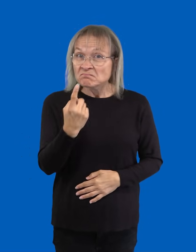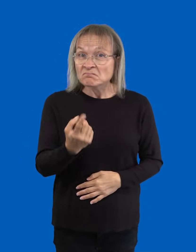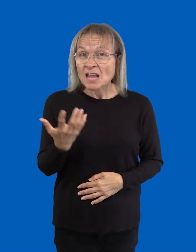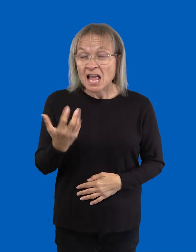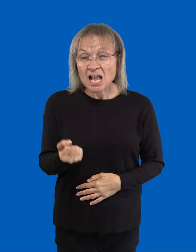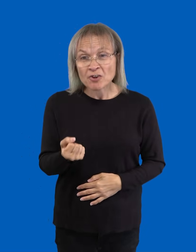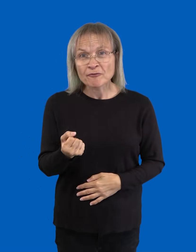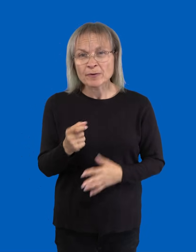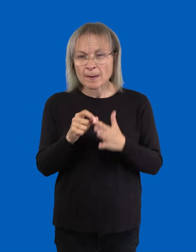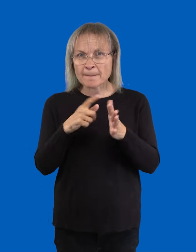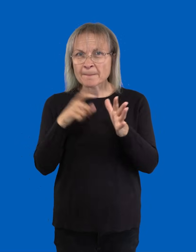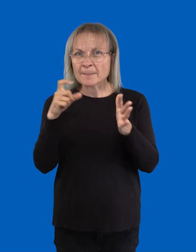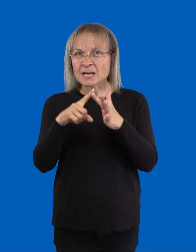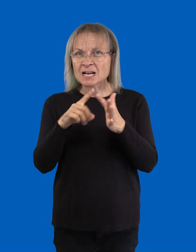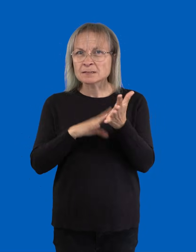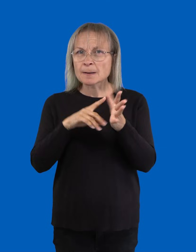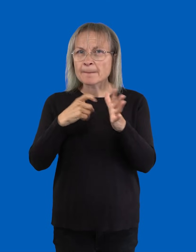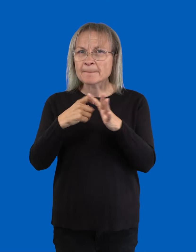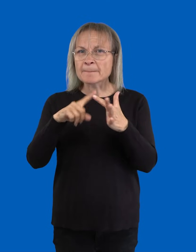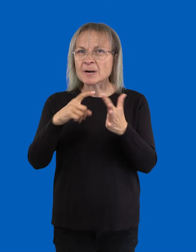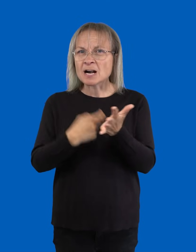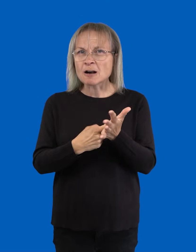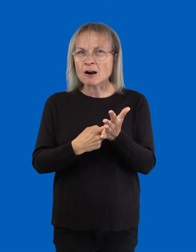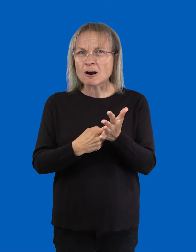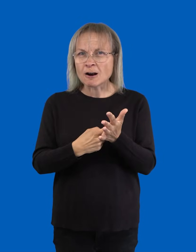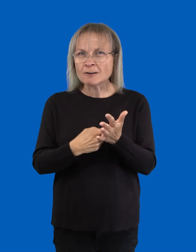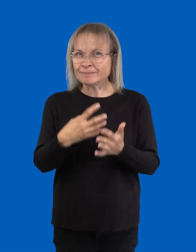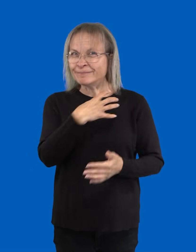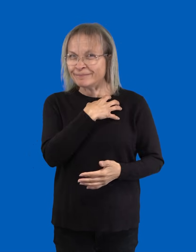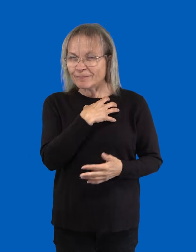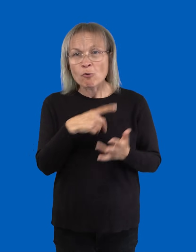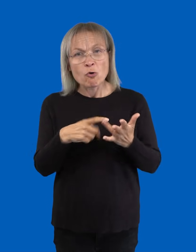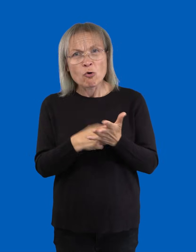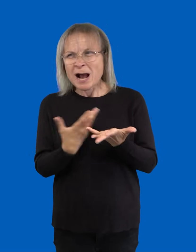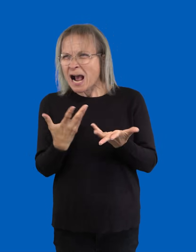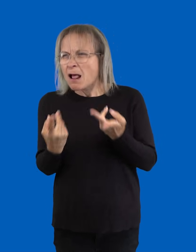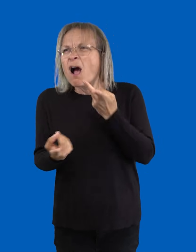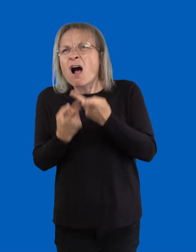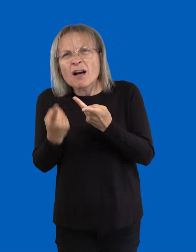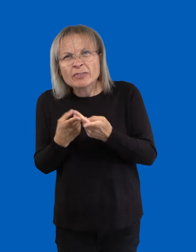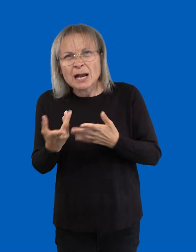have a pacemaker or any other implanted medical device